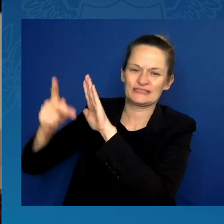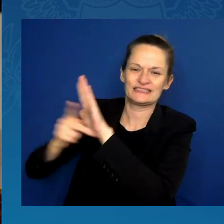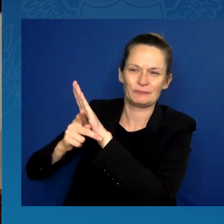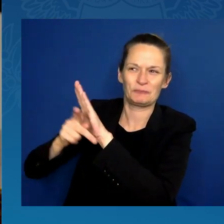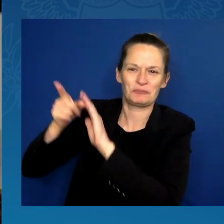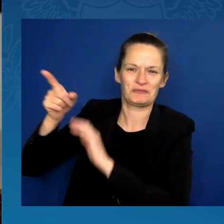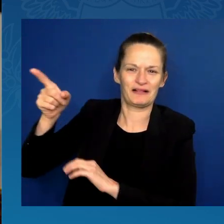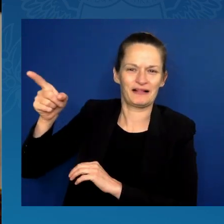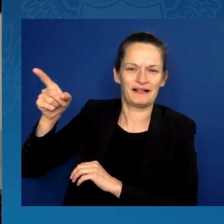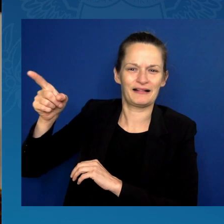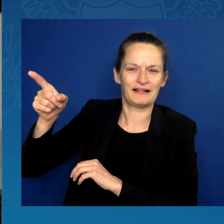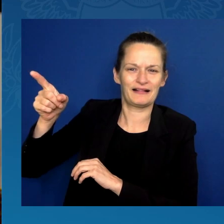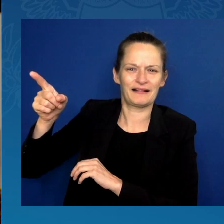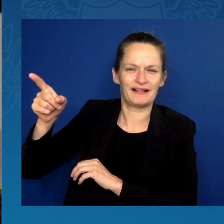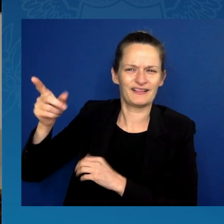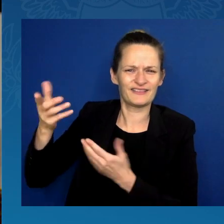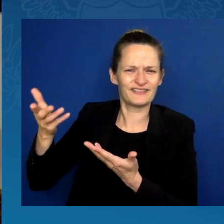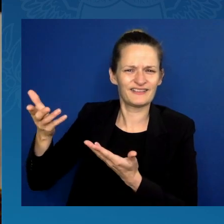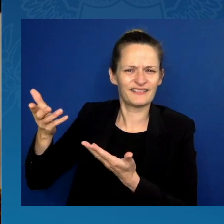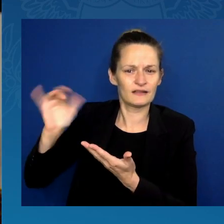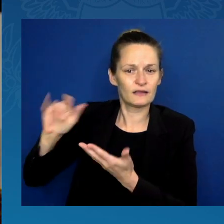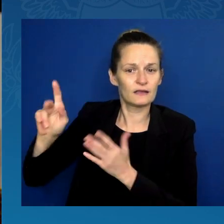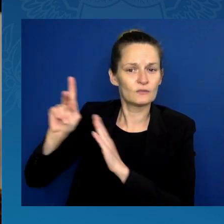The government should not be making this decision for women.